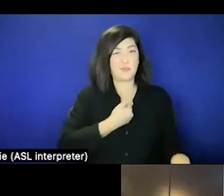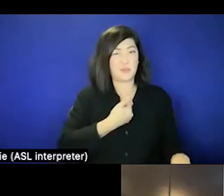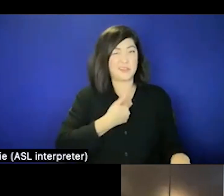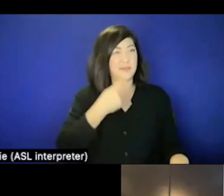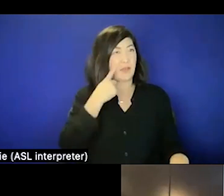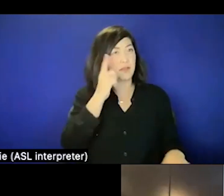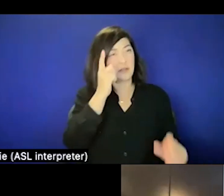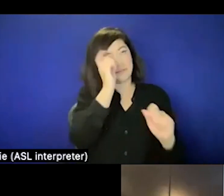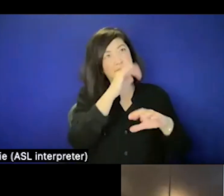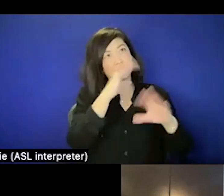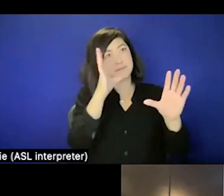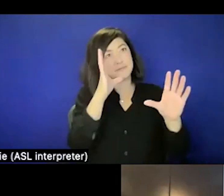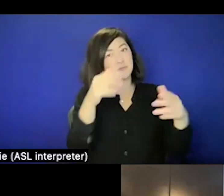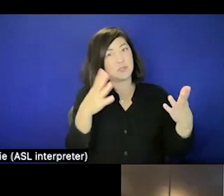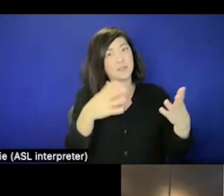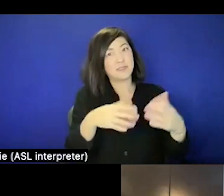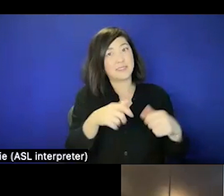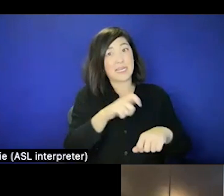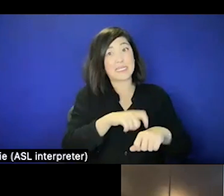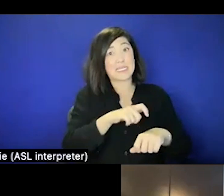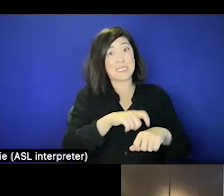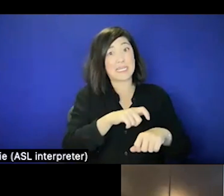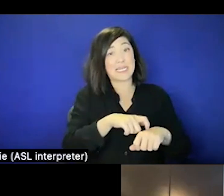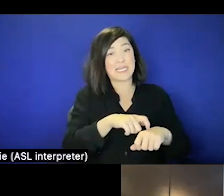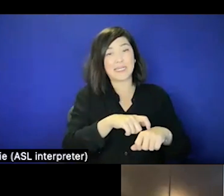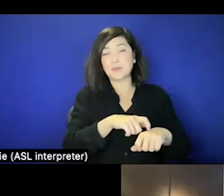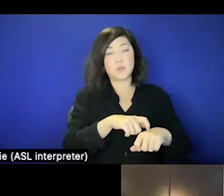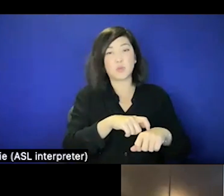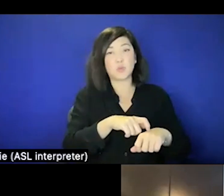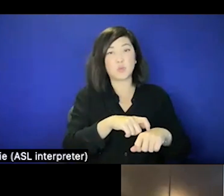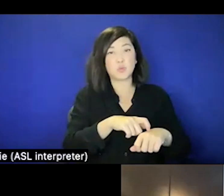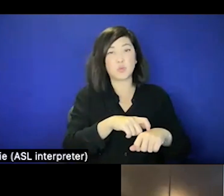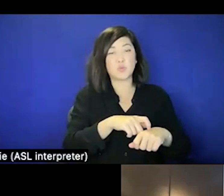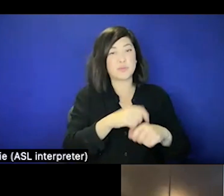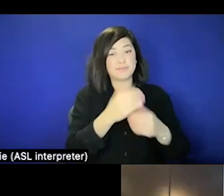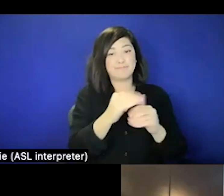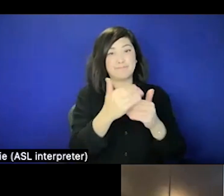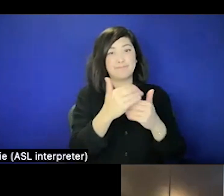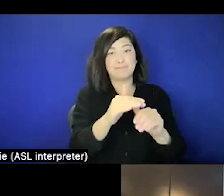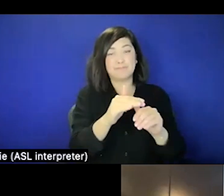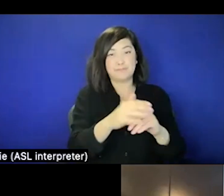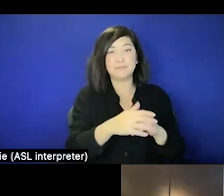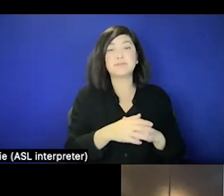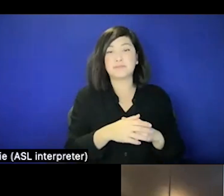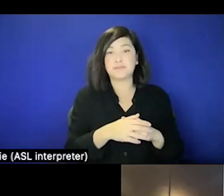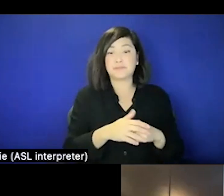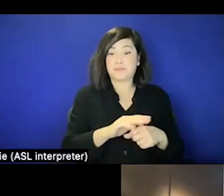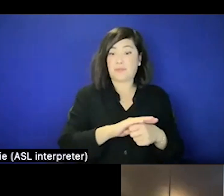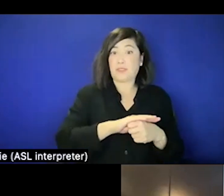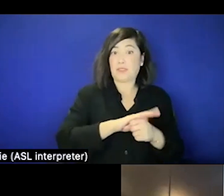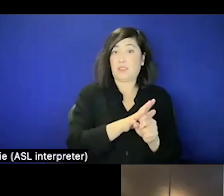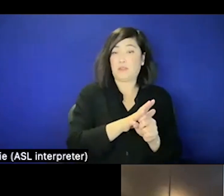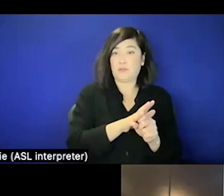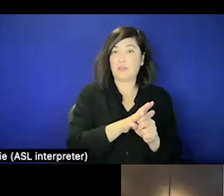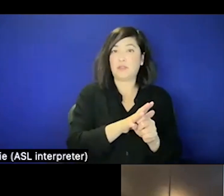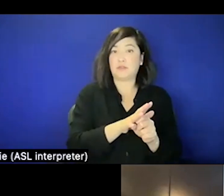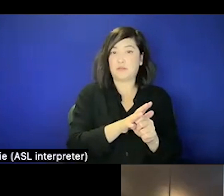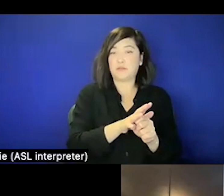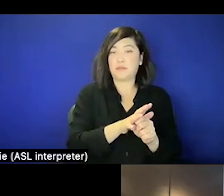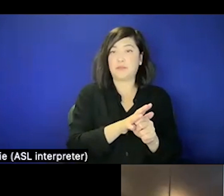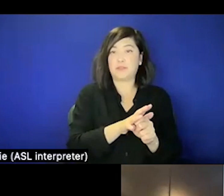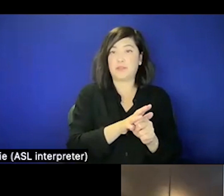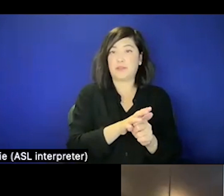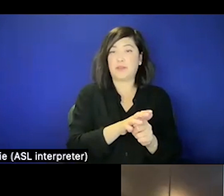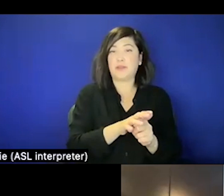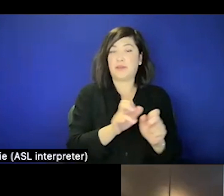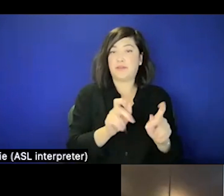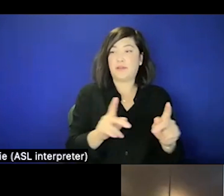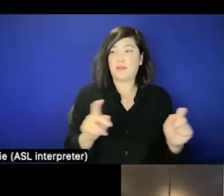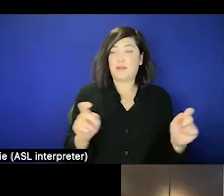time to do stuff. The pandemic kind of brought us back to some core questions about what do we value